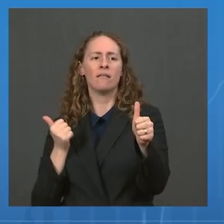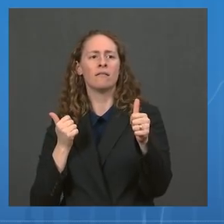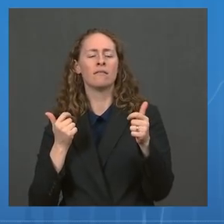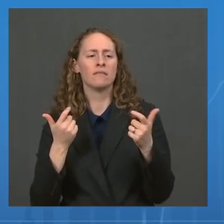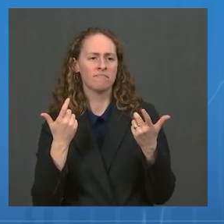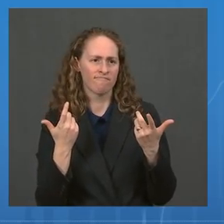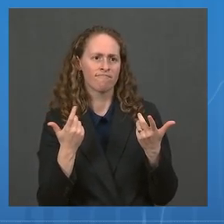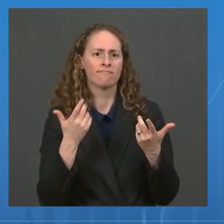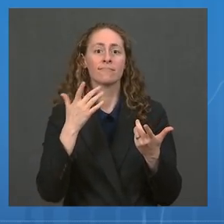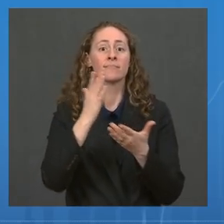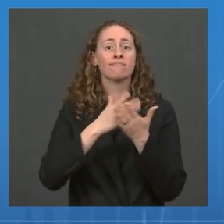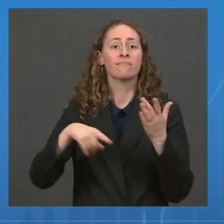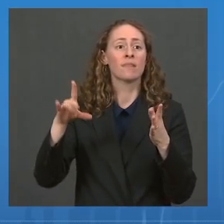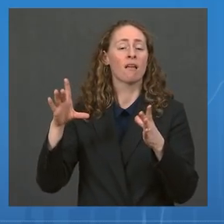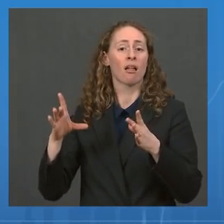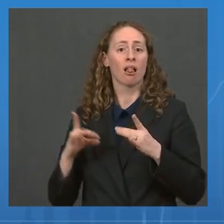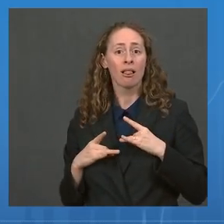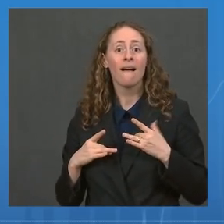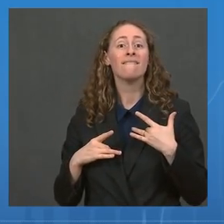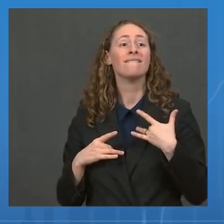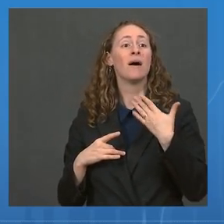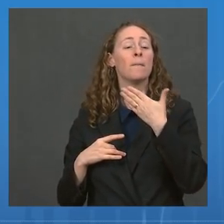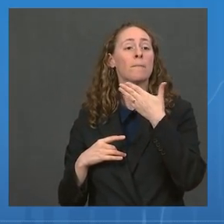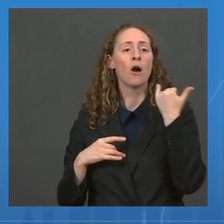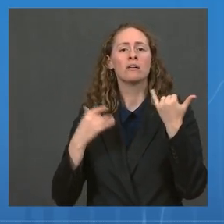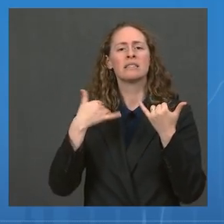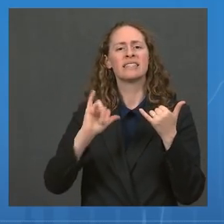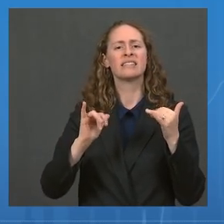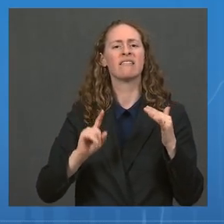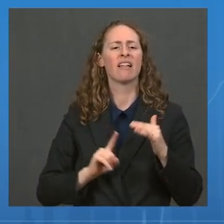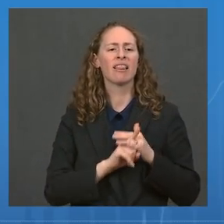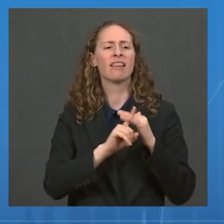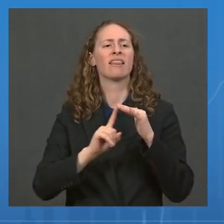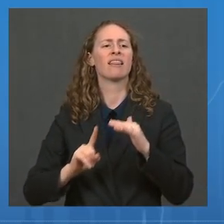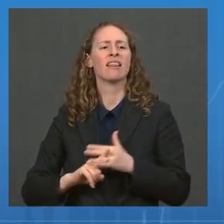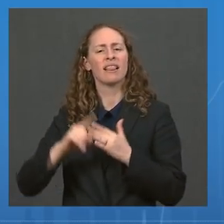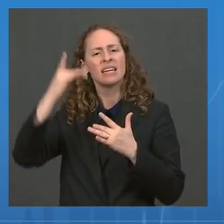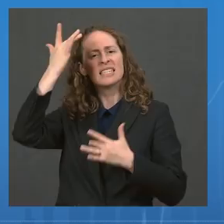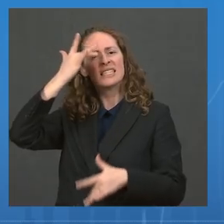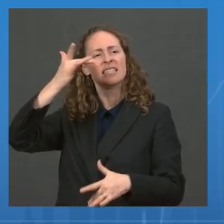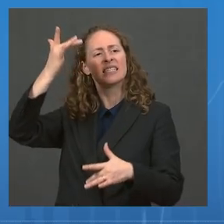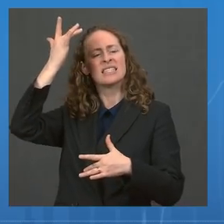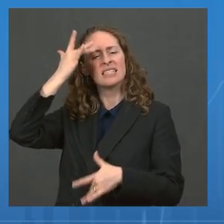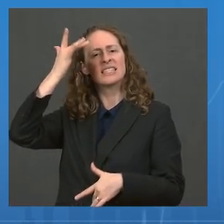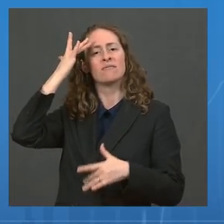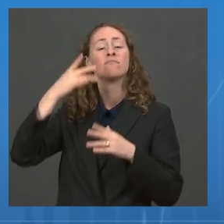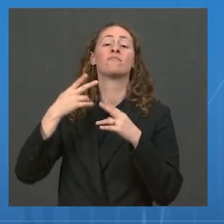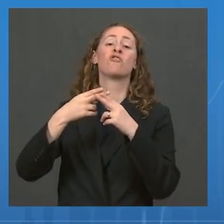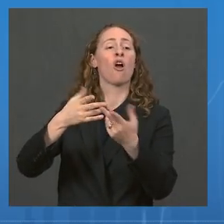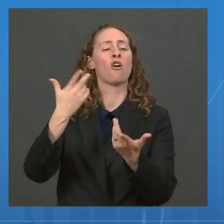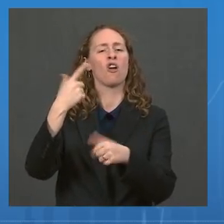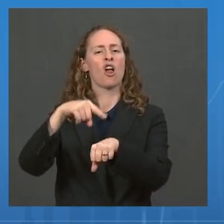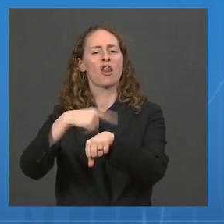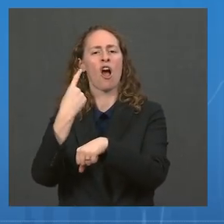This week, the FDA and CDC gave us one more tool to protect the health of Americans, and that tool is the booster shot.